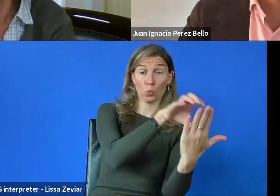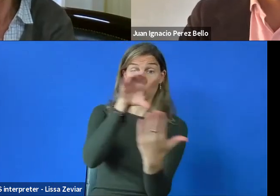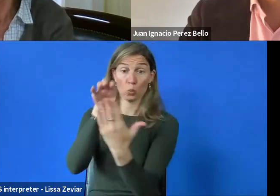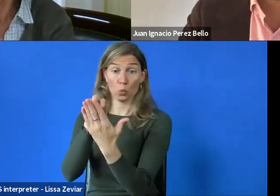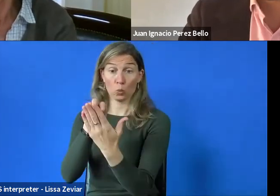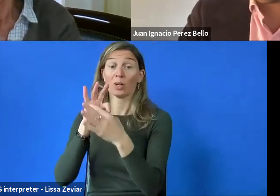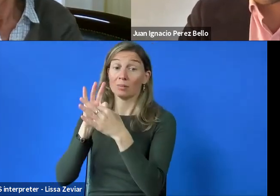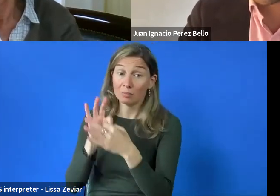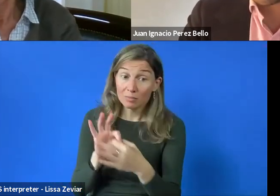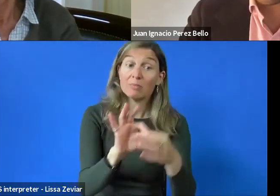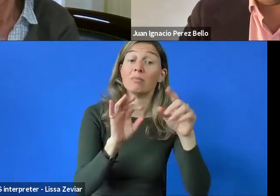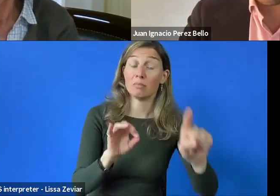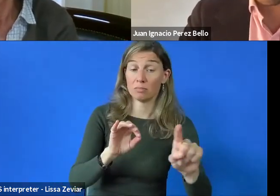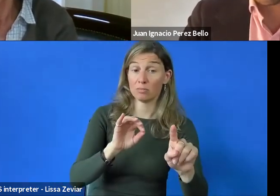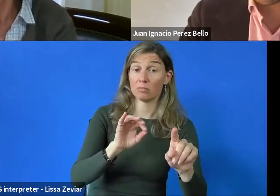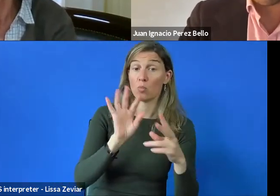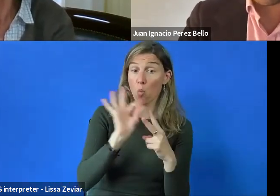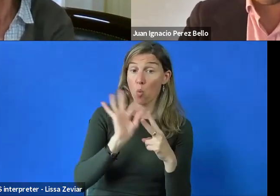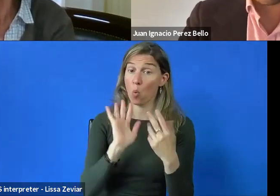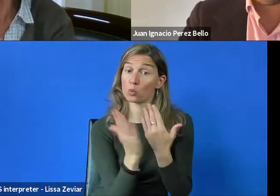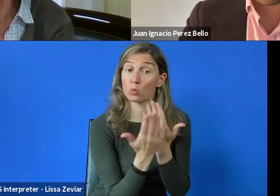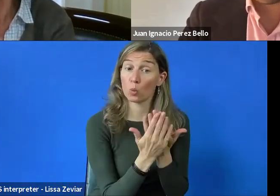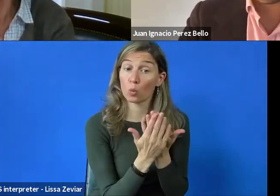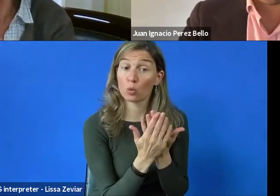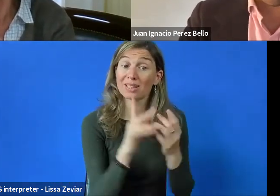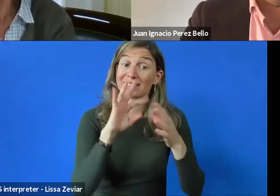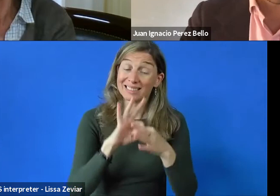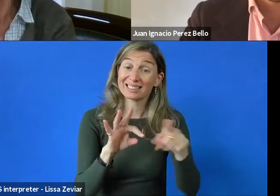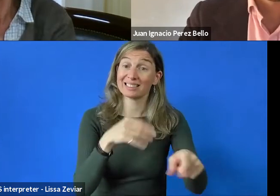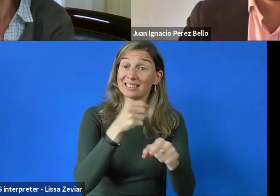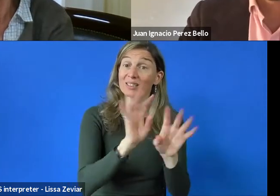to facilitate access to this work of the CRPD committee for dissemination.